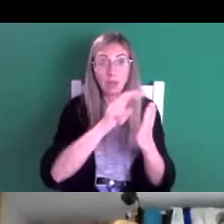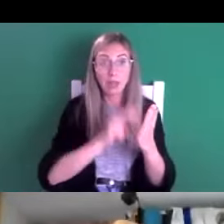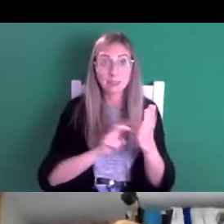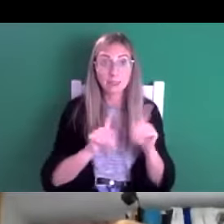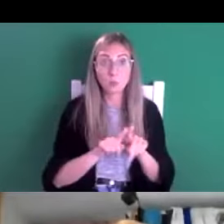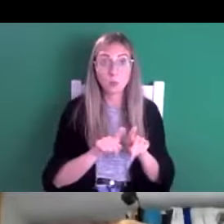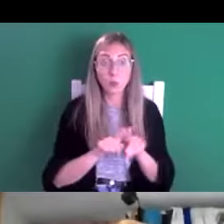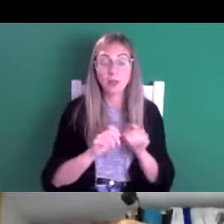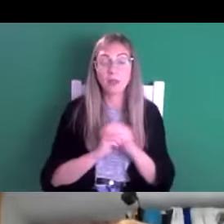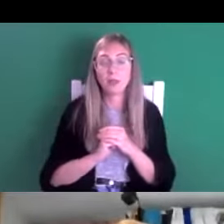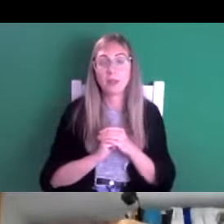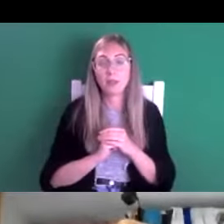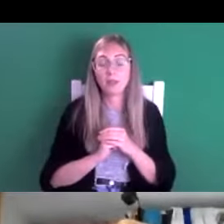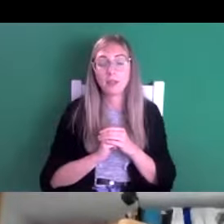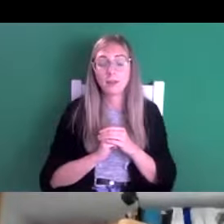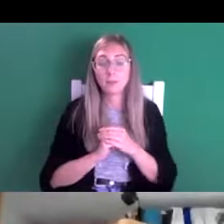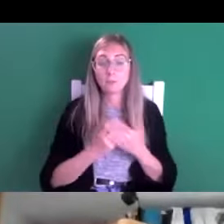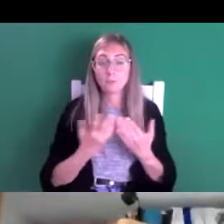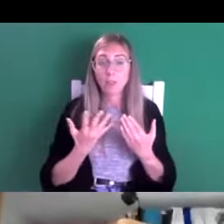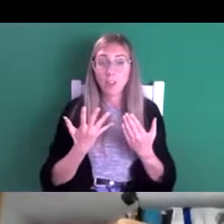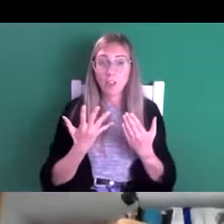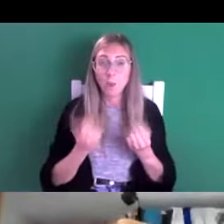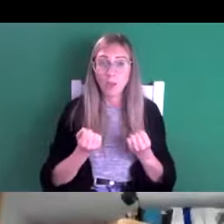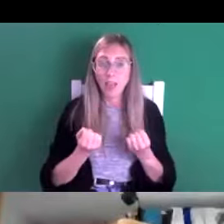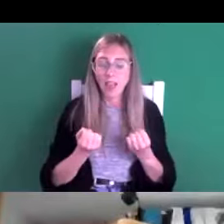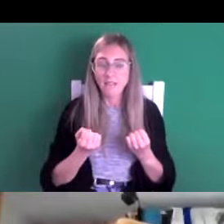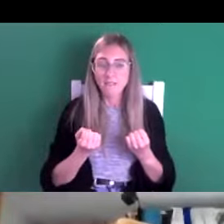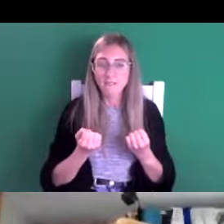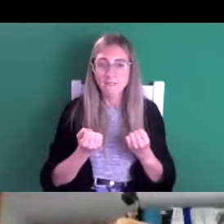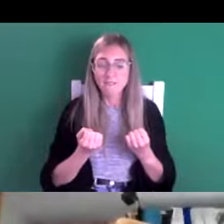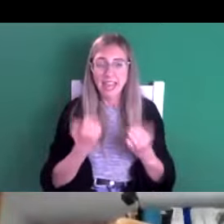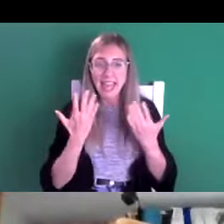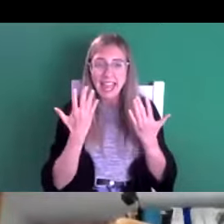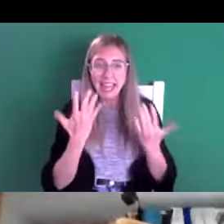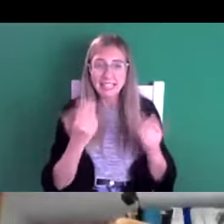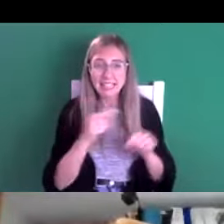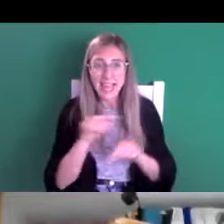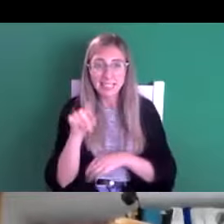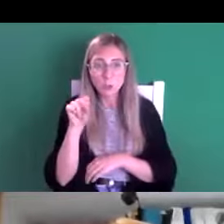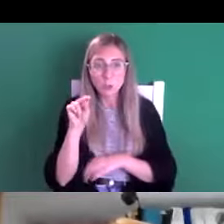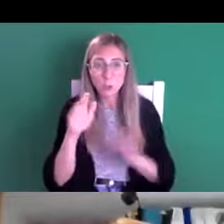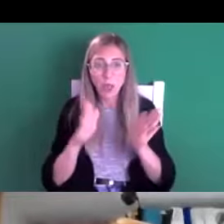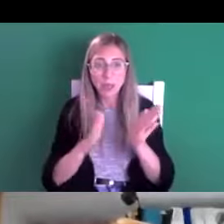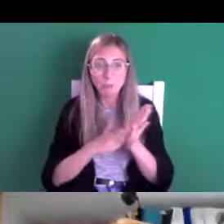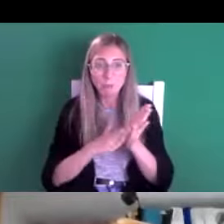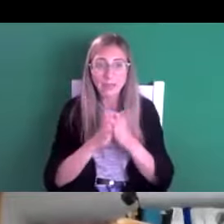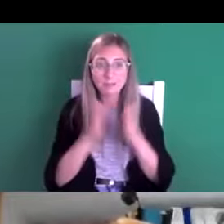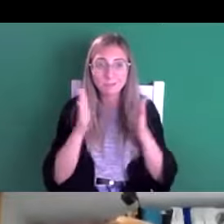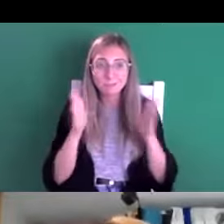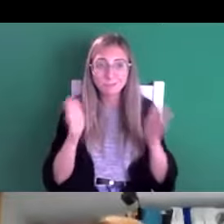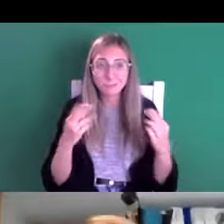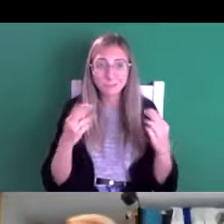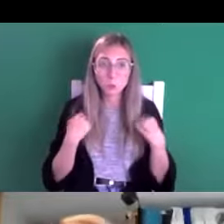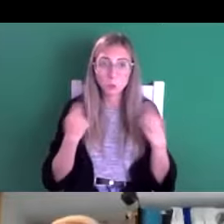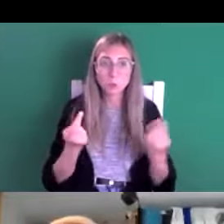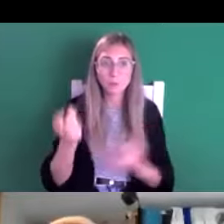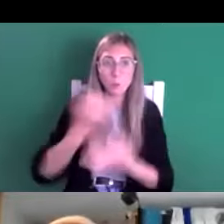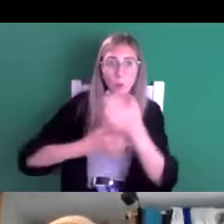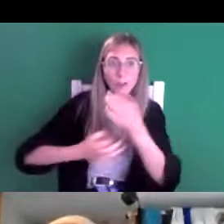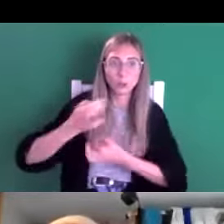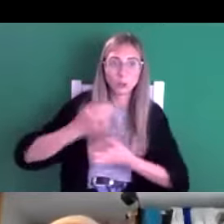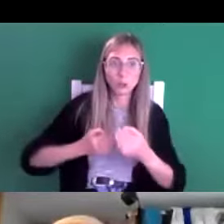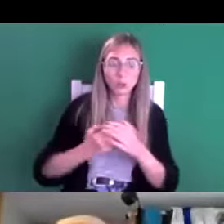so we've got another 10 12 minutes for questions okay um so